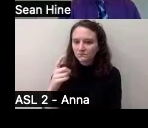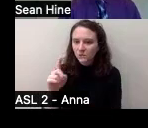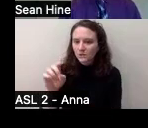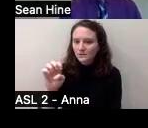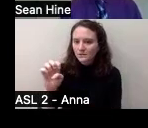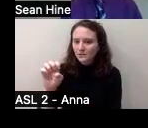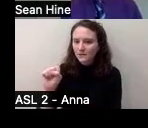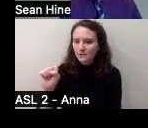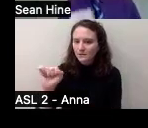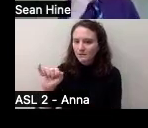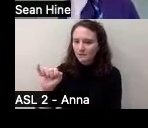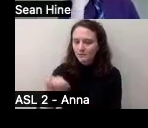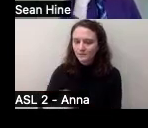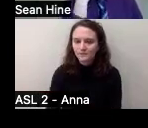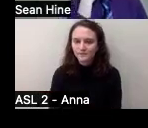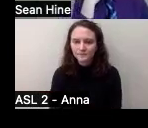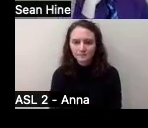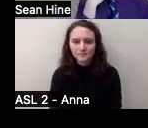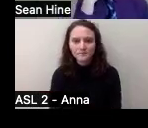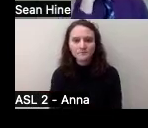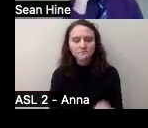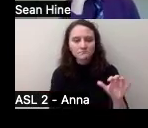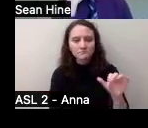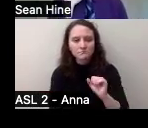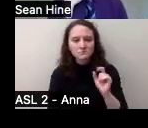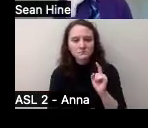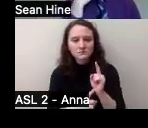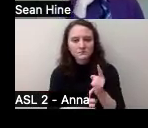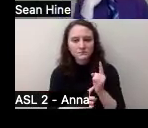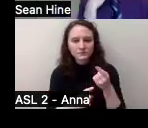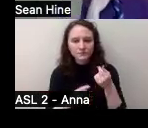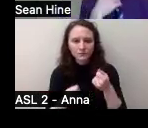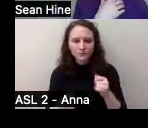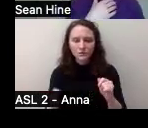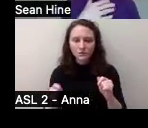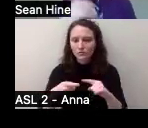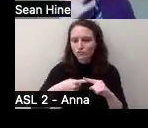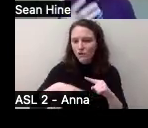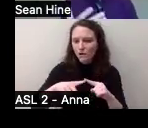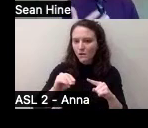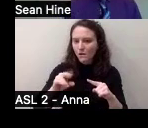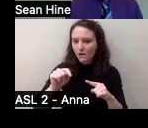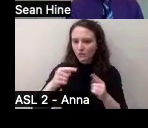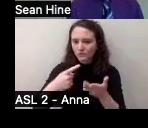Sean Hine: So I'm going to just take it for a minute here, Crystal, just to kind of round out this discussion. So just a fun story for everyone because,